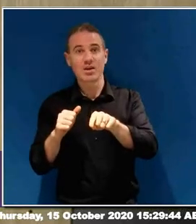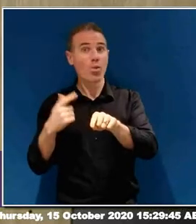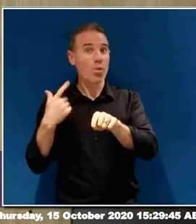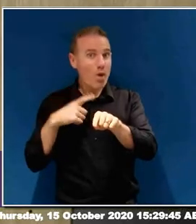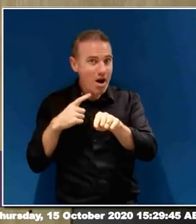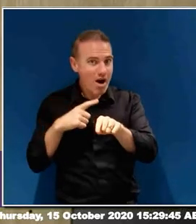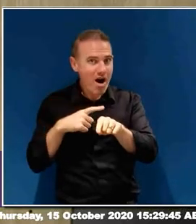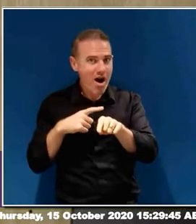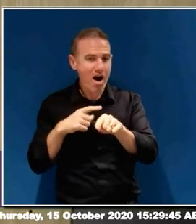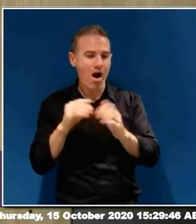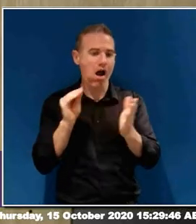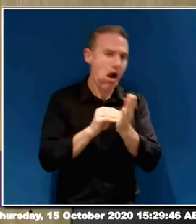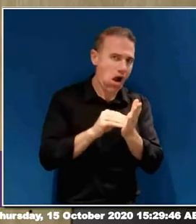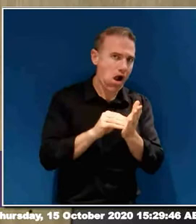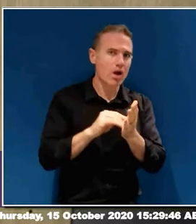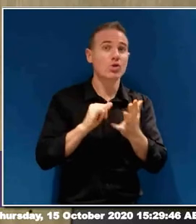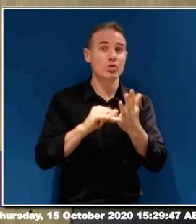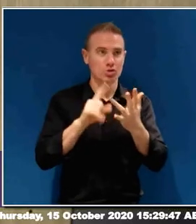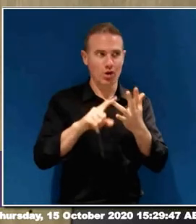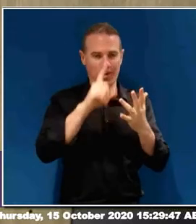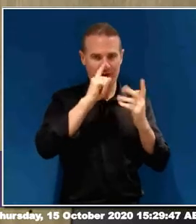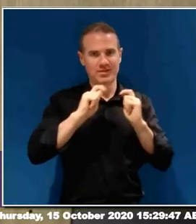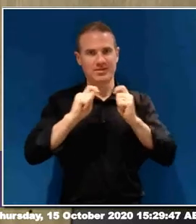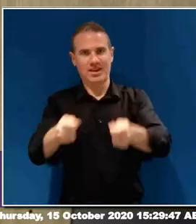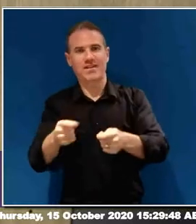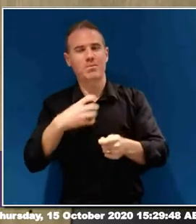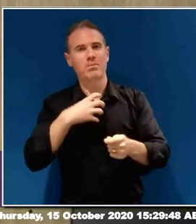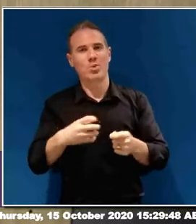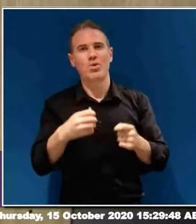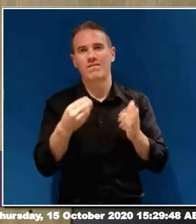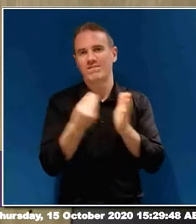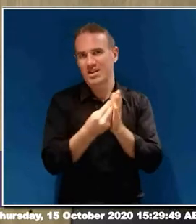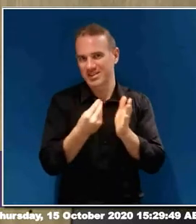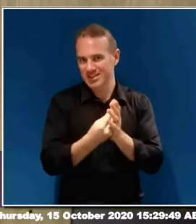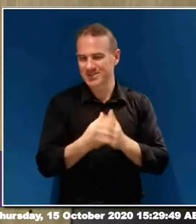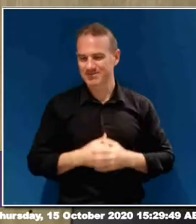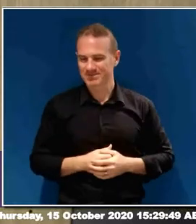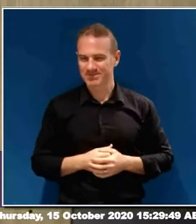Now, during the time that this was going on, Daniel was put onto what's